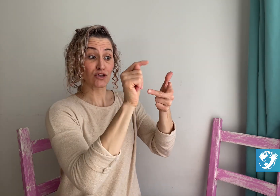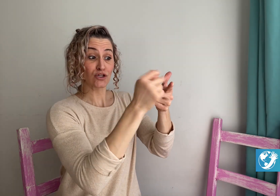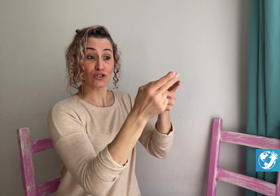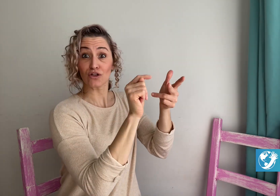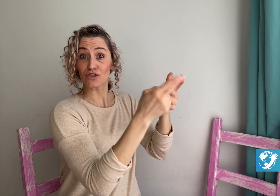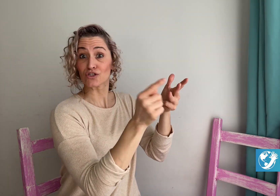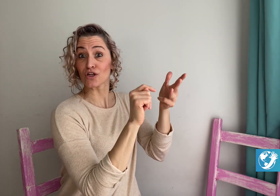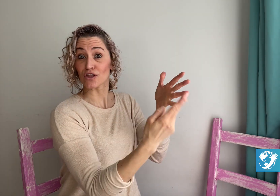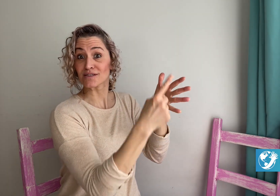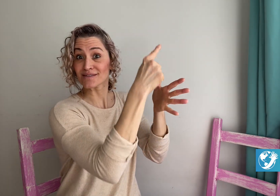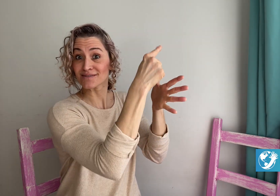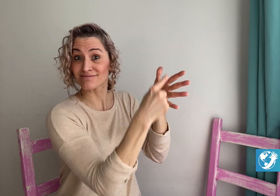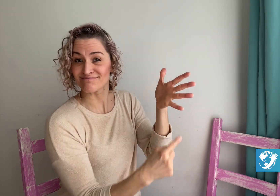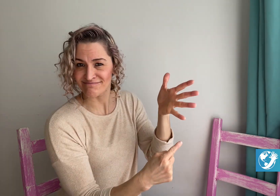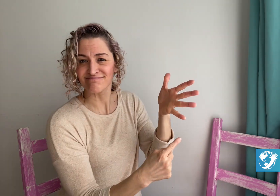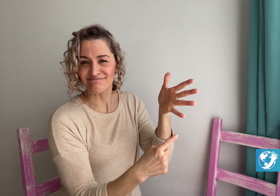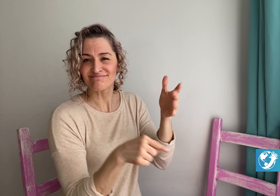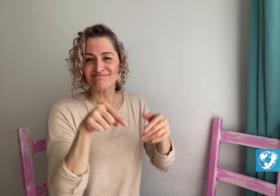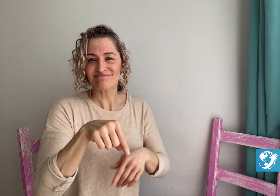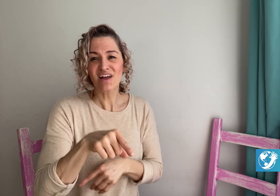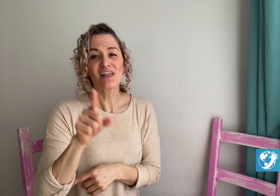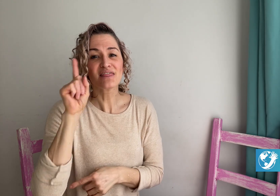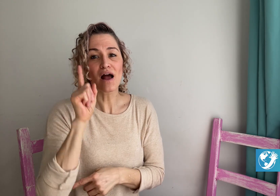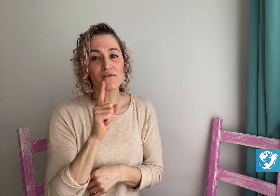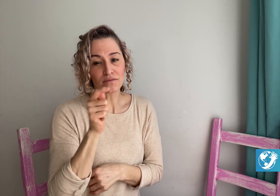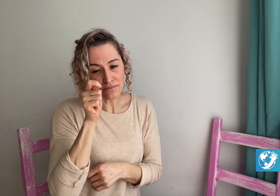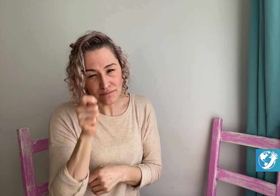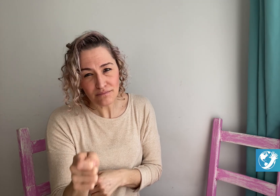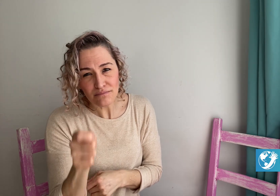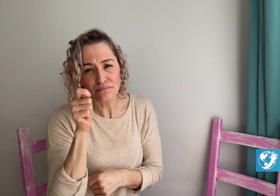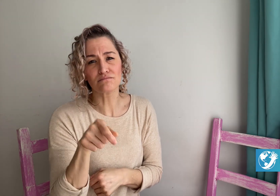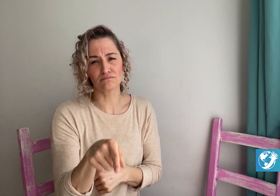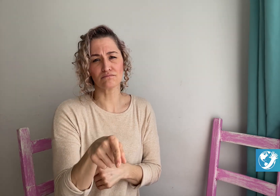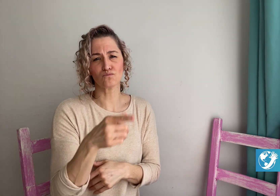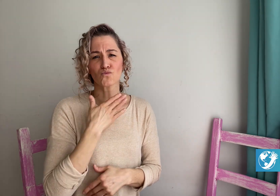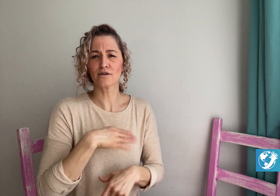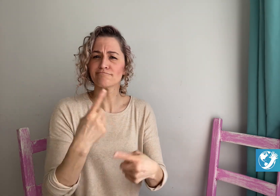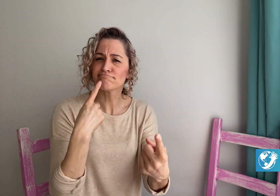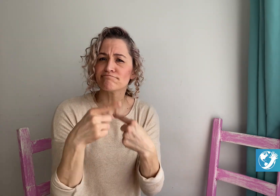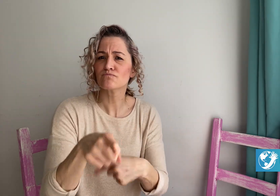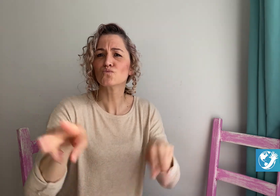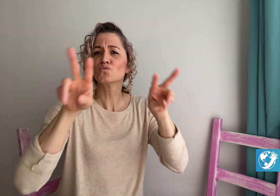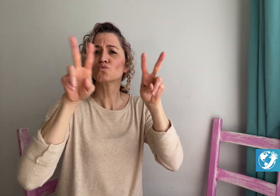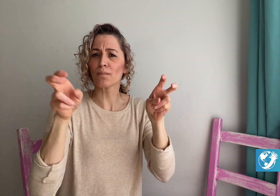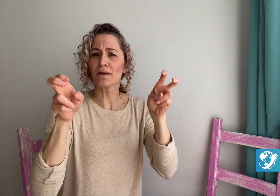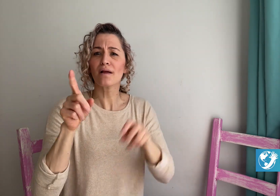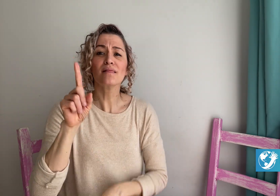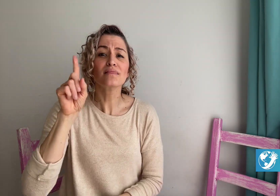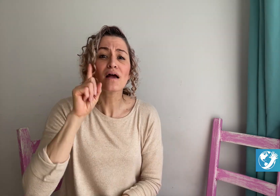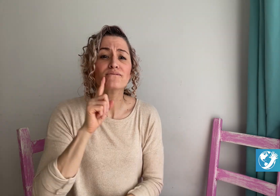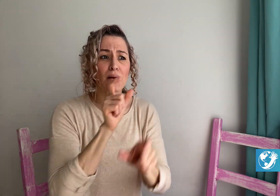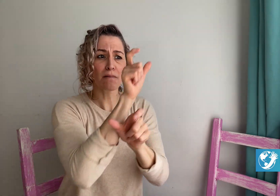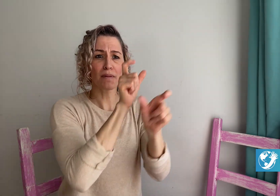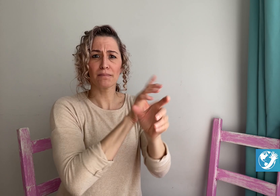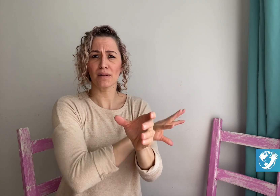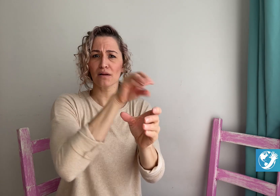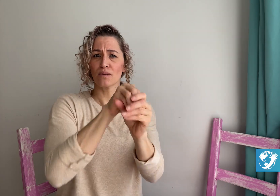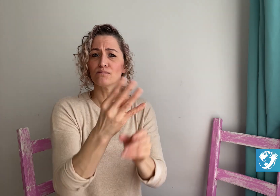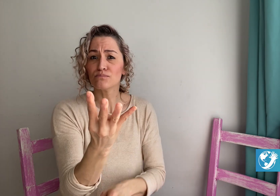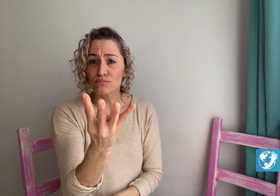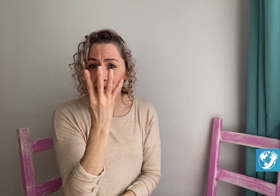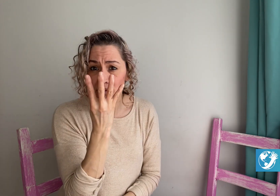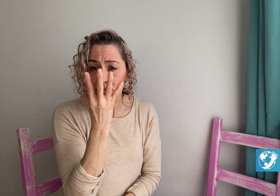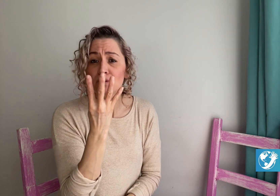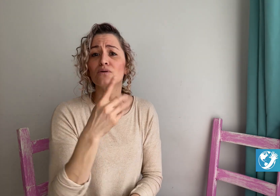discuss “Deaf in Prison'' and considerations that impact